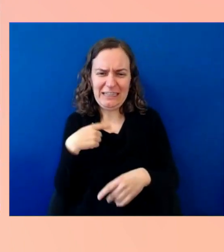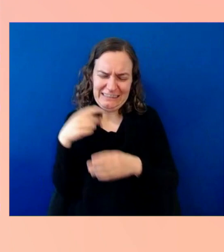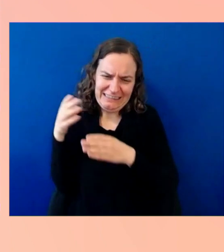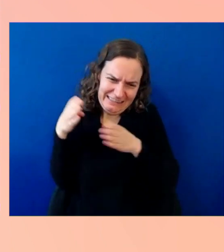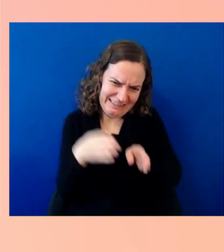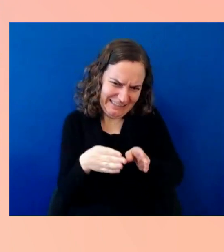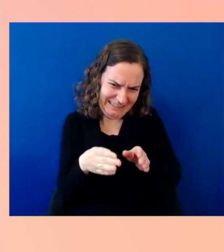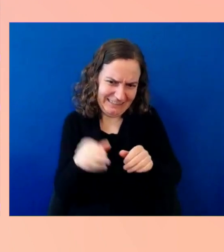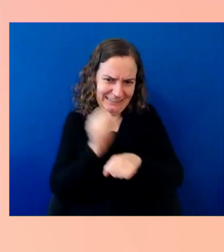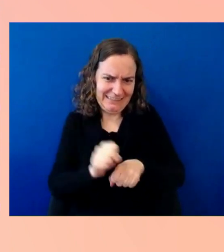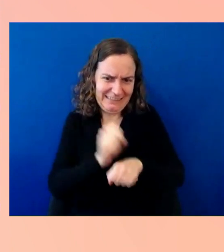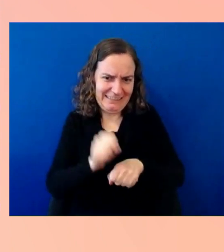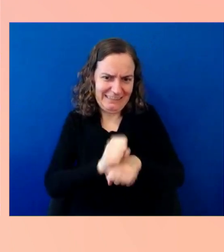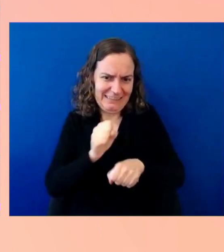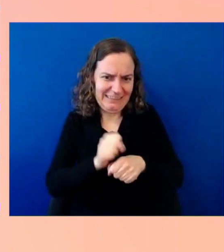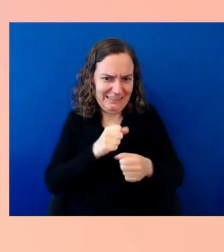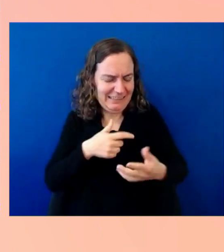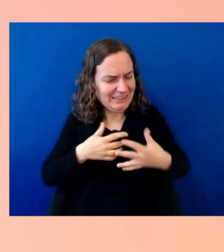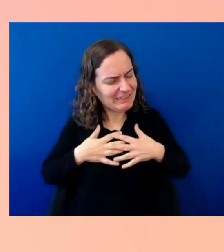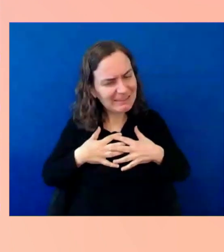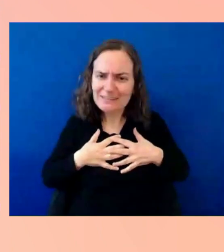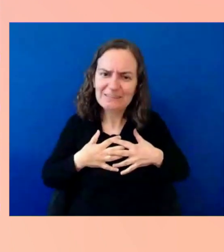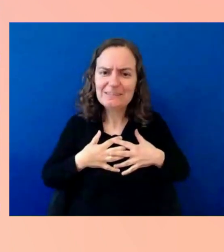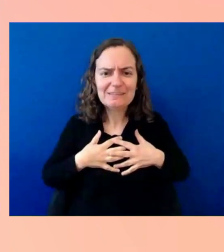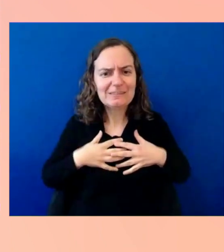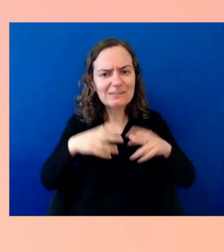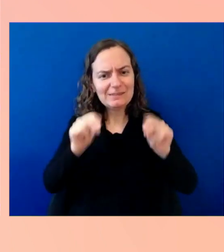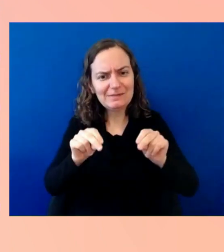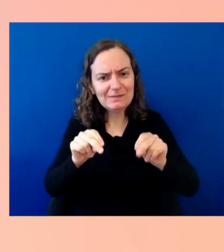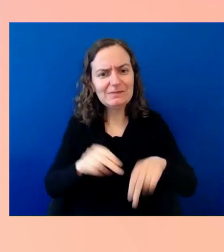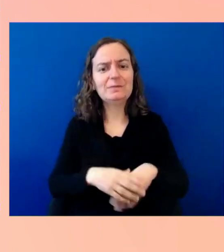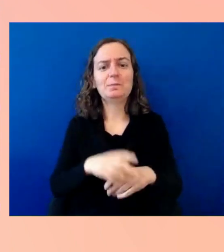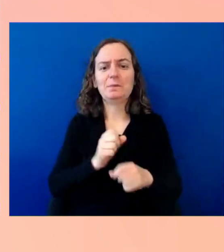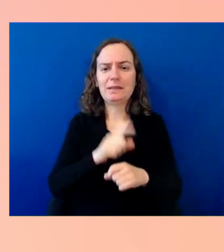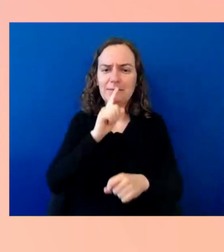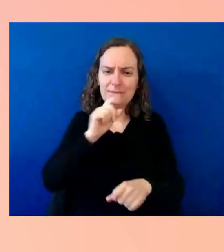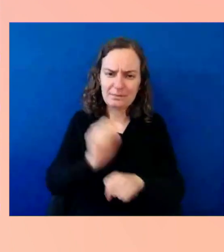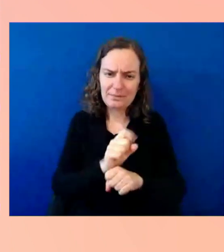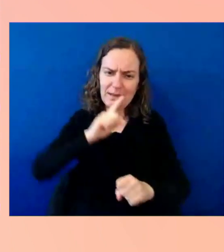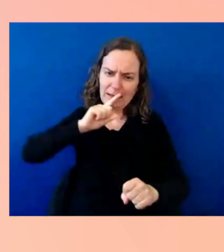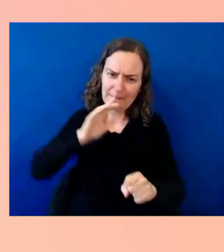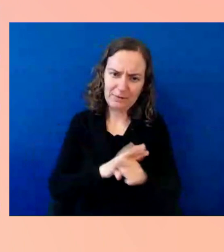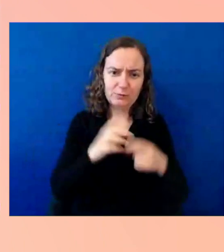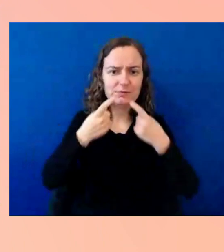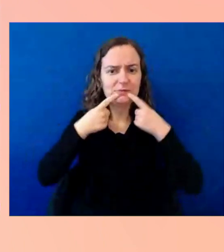I became completely committed to succeeding in computer science and learning how to code.